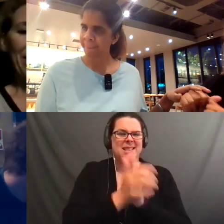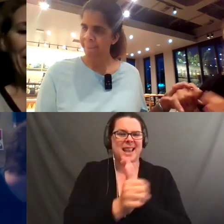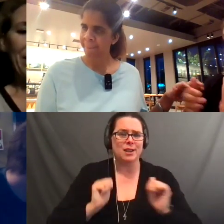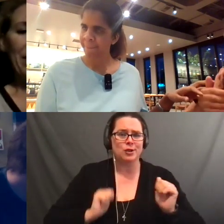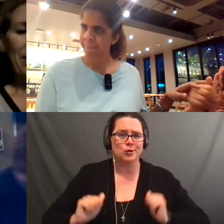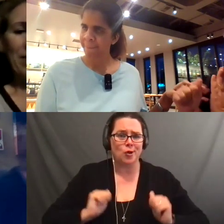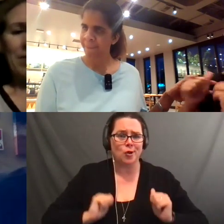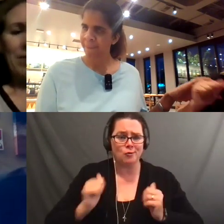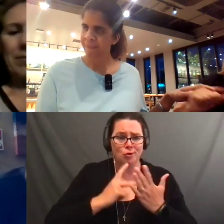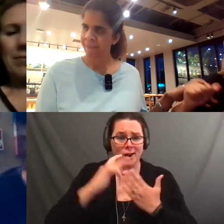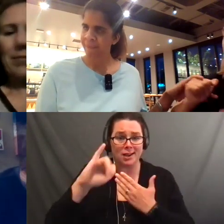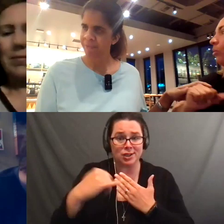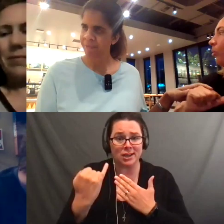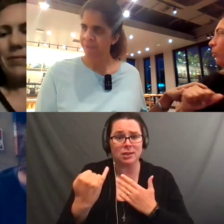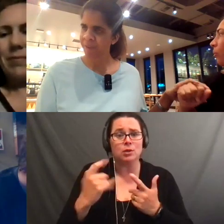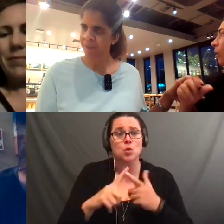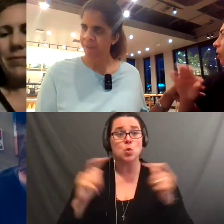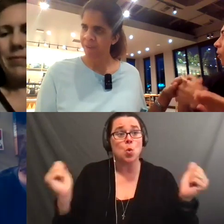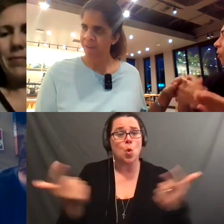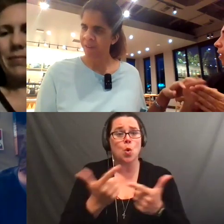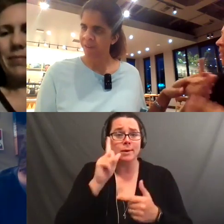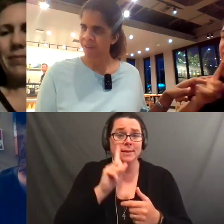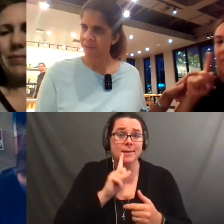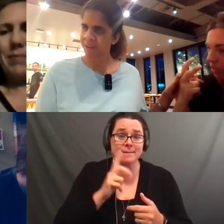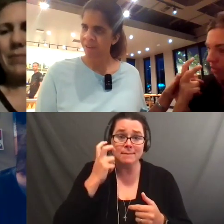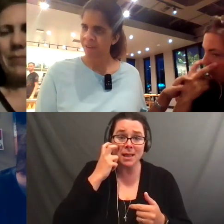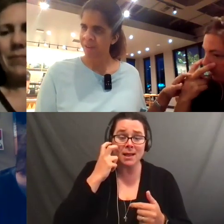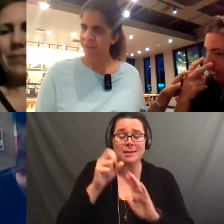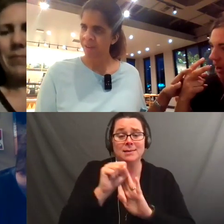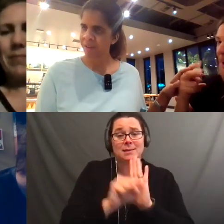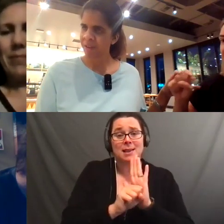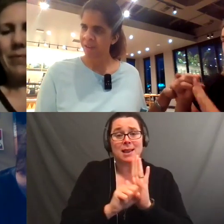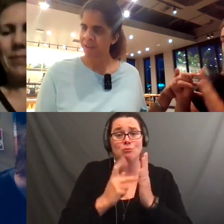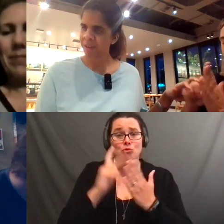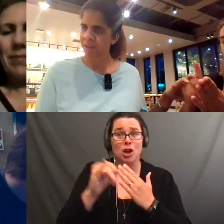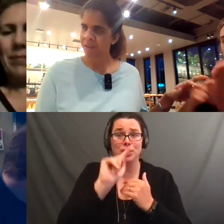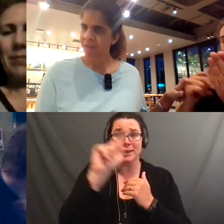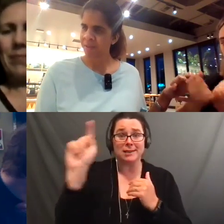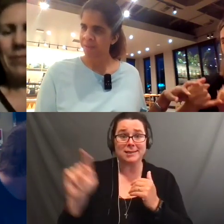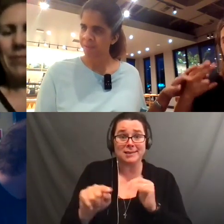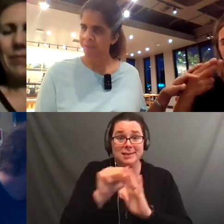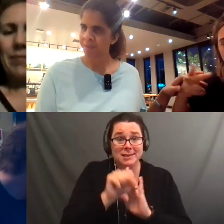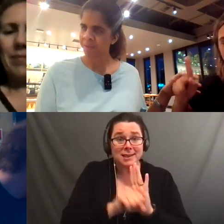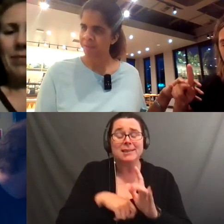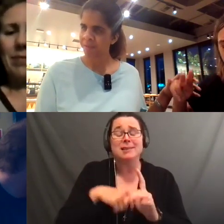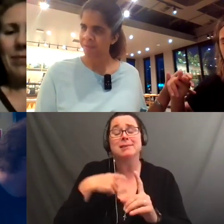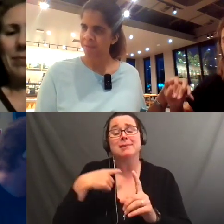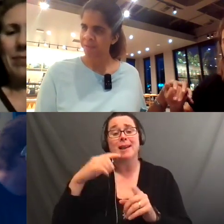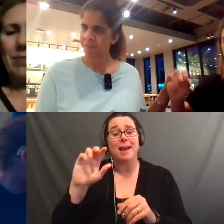and to all of the Deafblind State Projects, Helen Keller National Center, and the